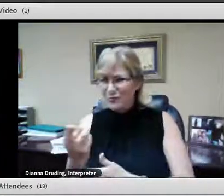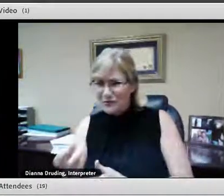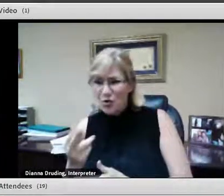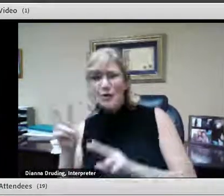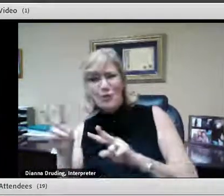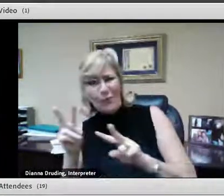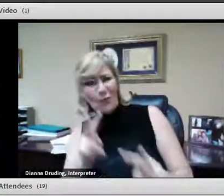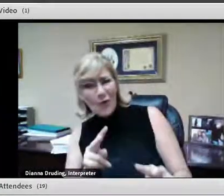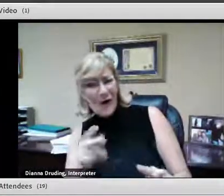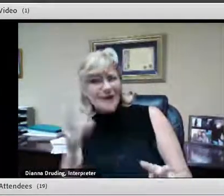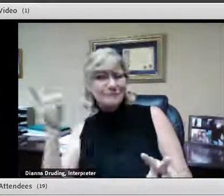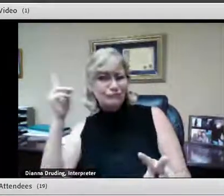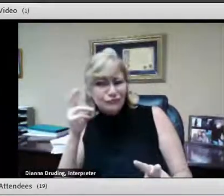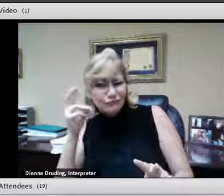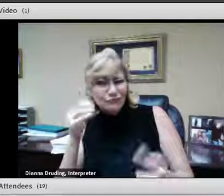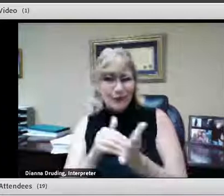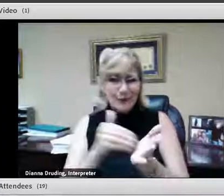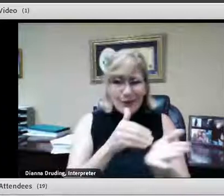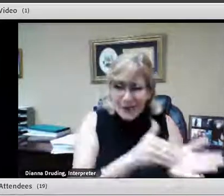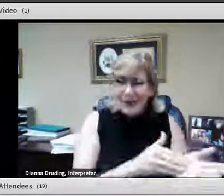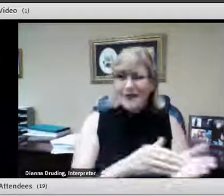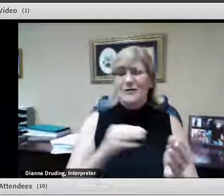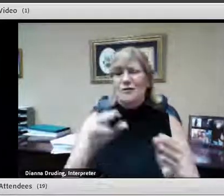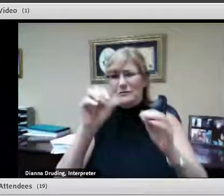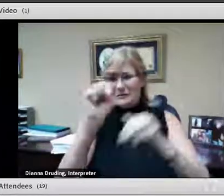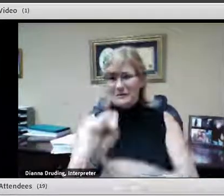You can go back and relisten to any of these things on the SWFLN website because --